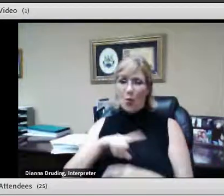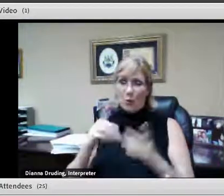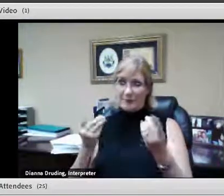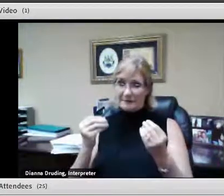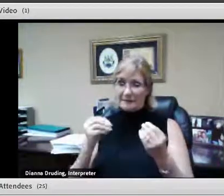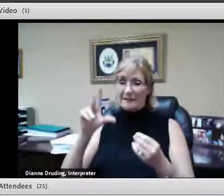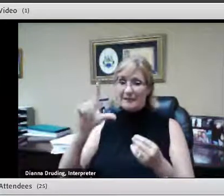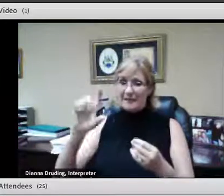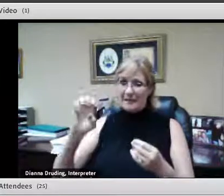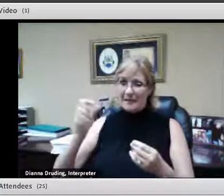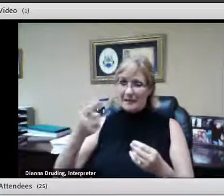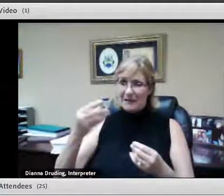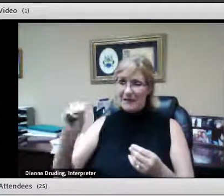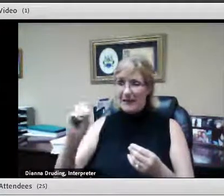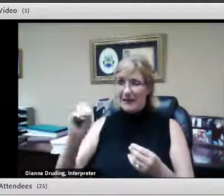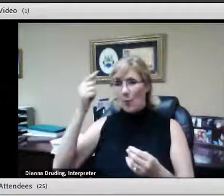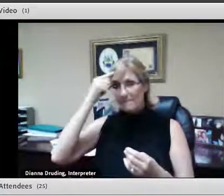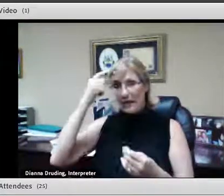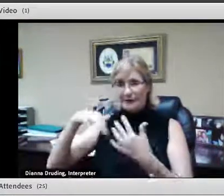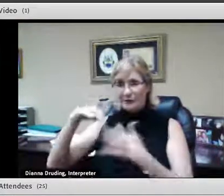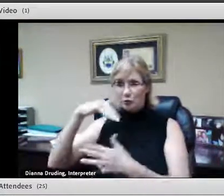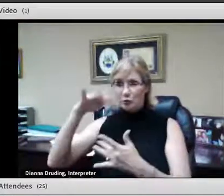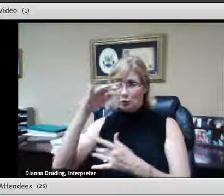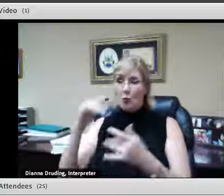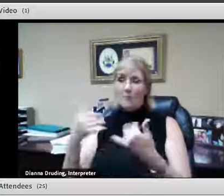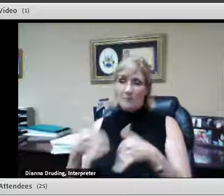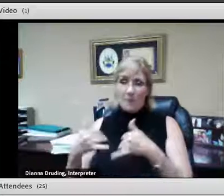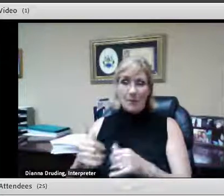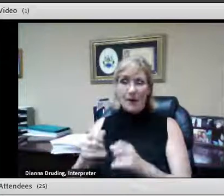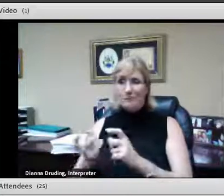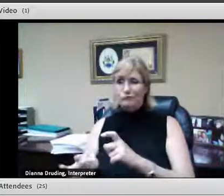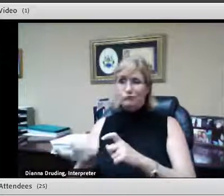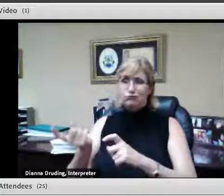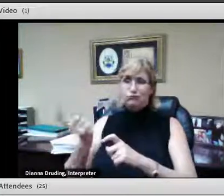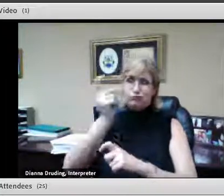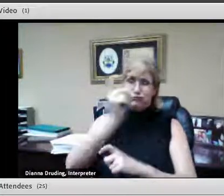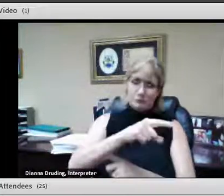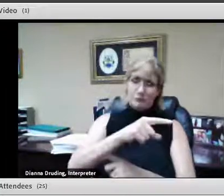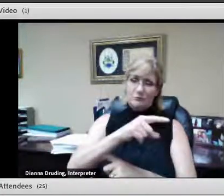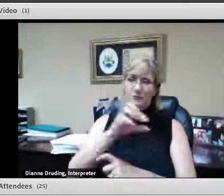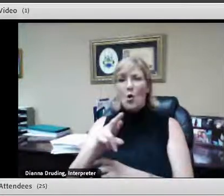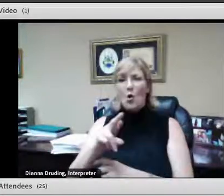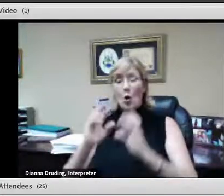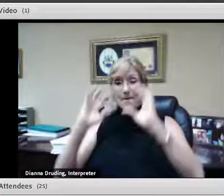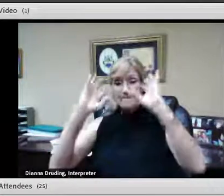to building catapults to play basketball to learning about gear ratios, to gear up and have robot races.